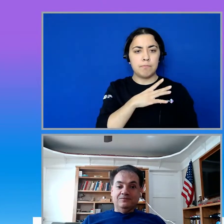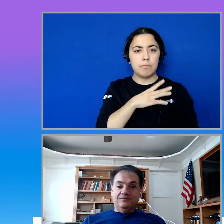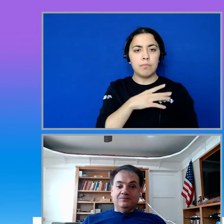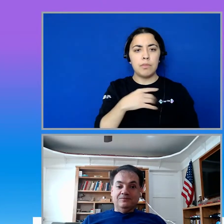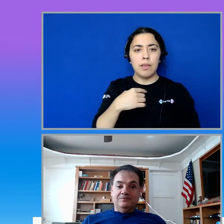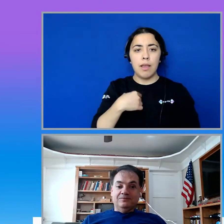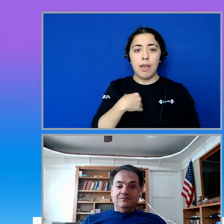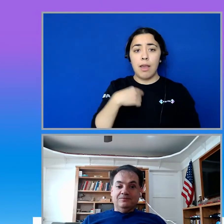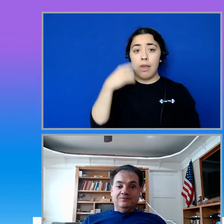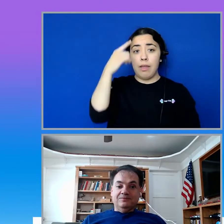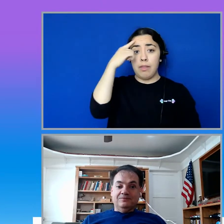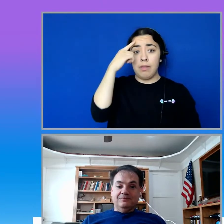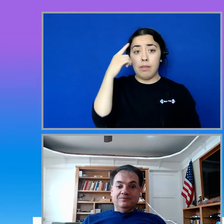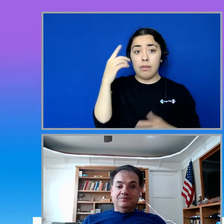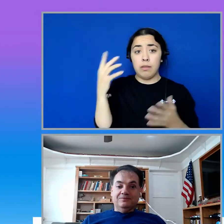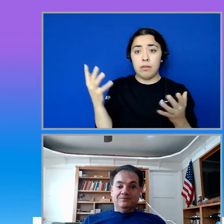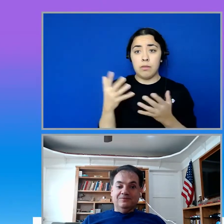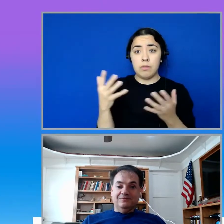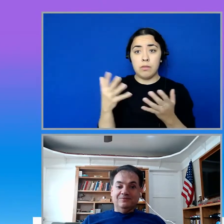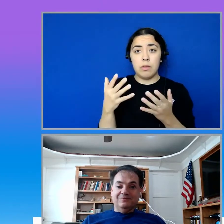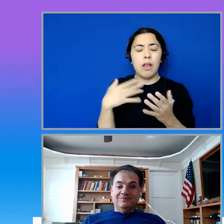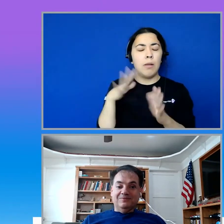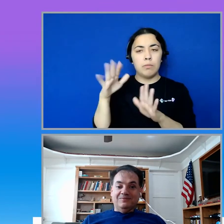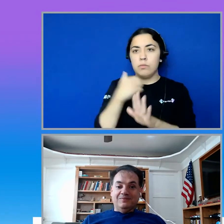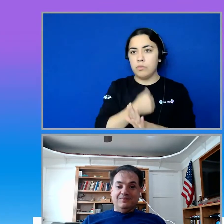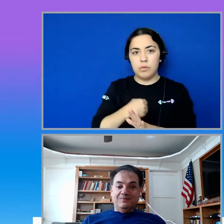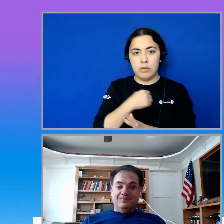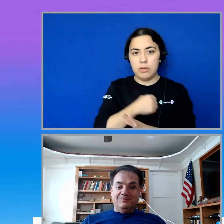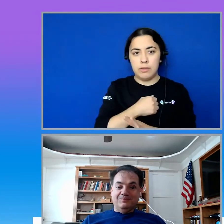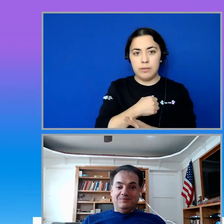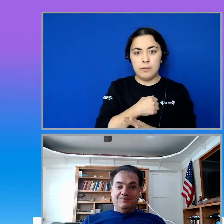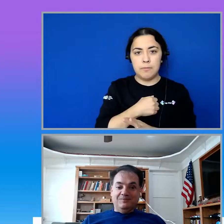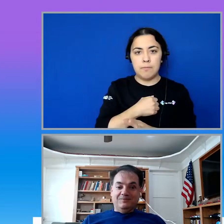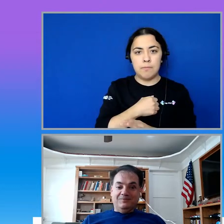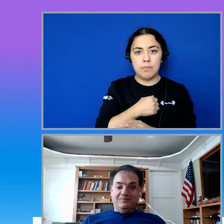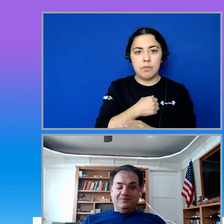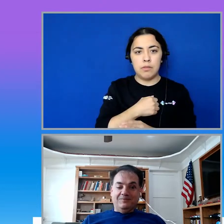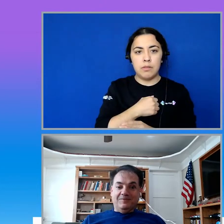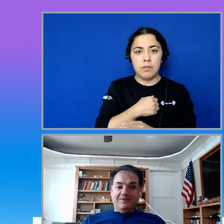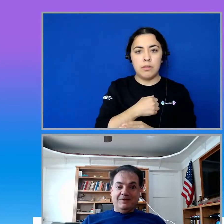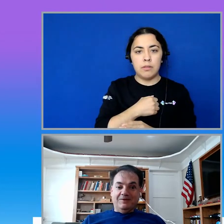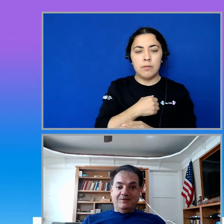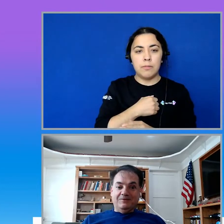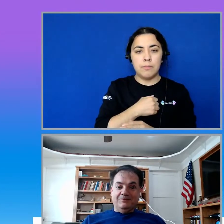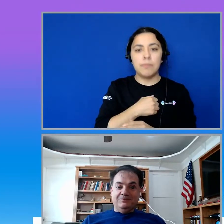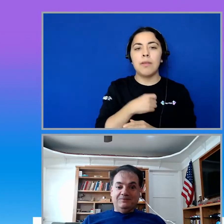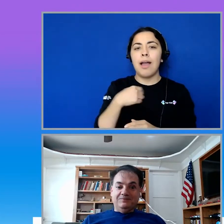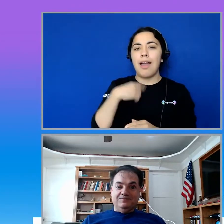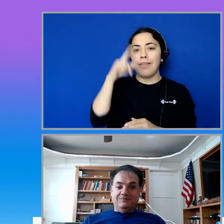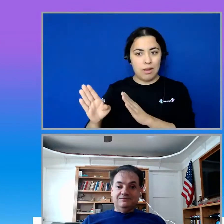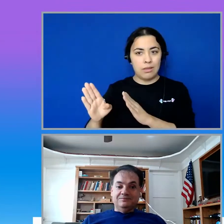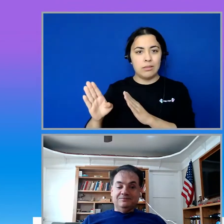I think that when I'm so sorry. I think we have to